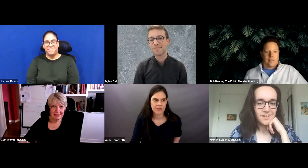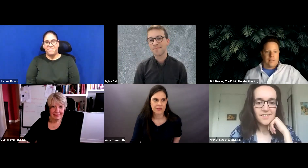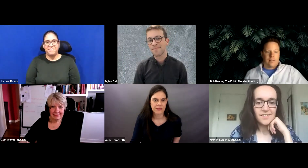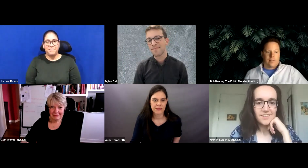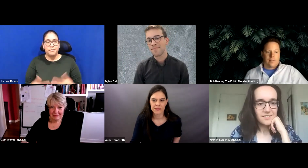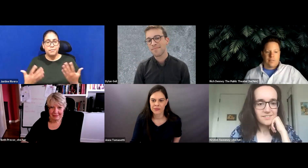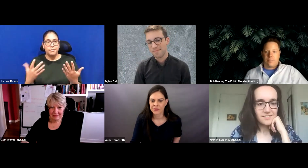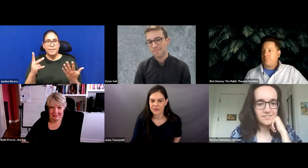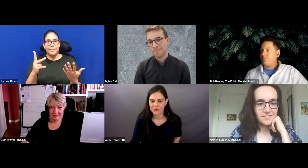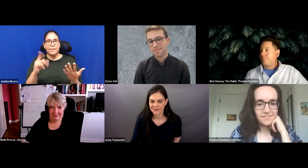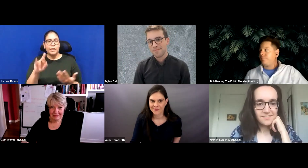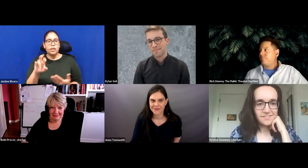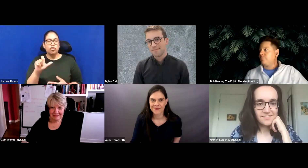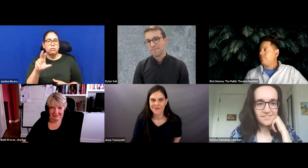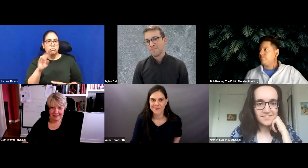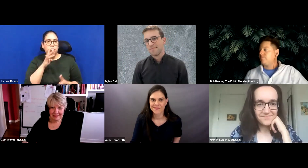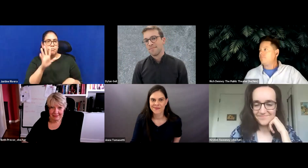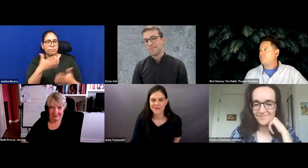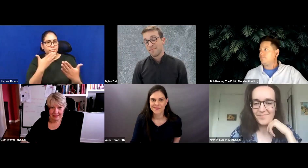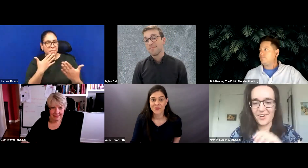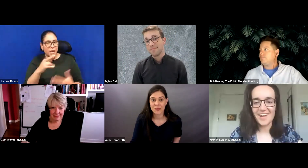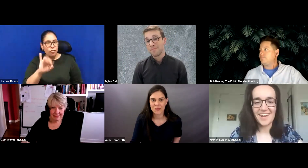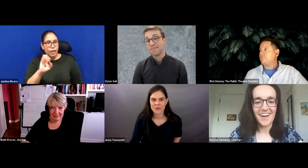you. Thank you. All right.